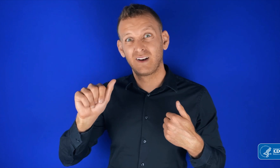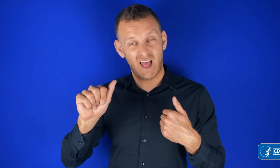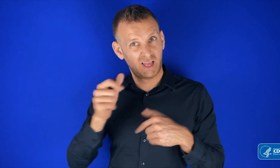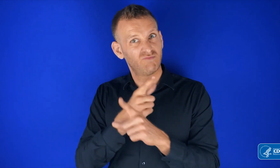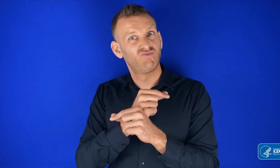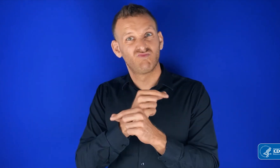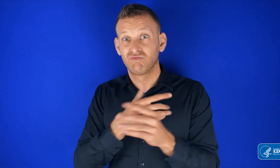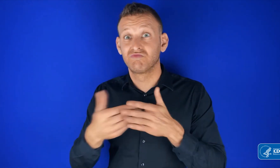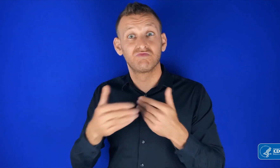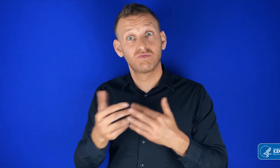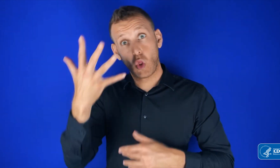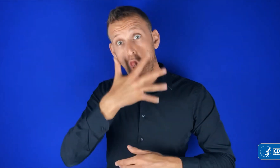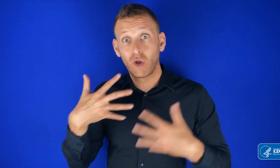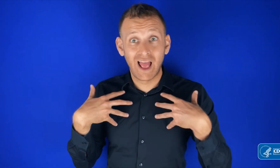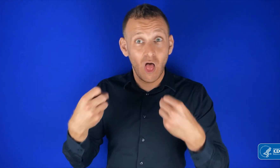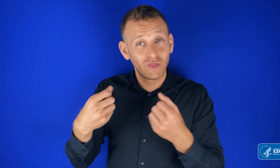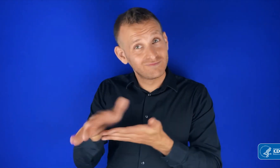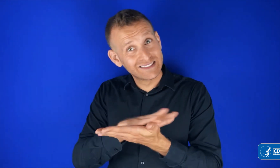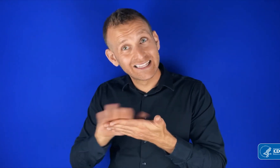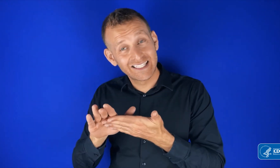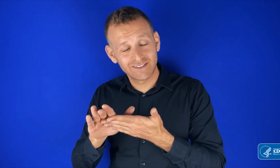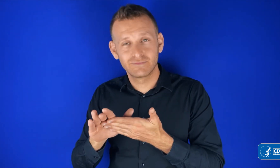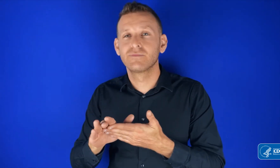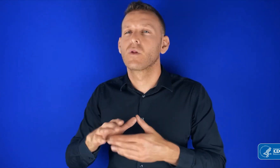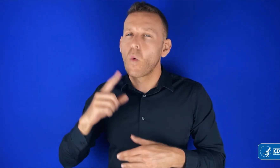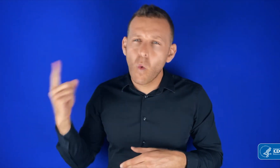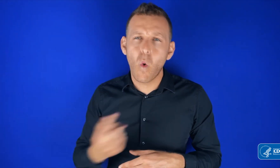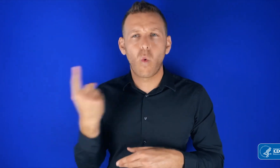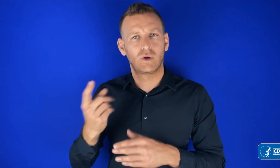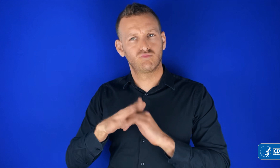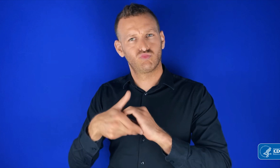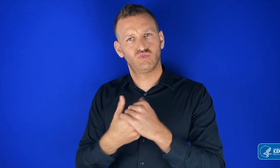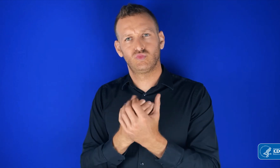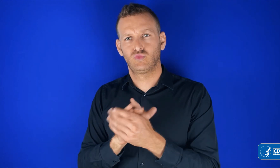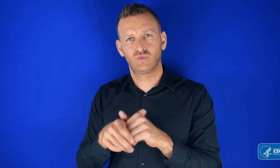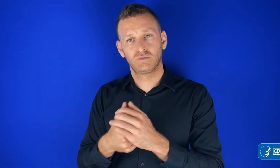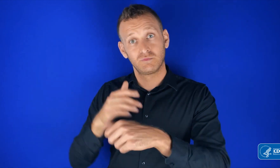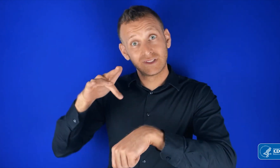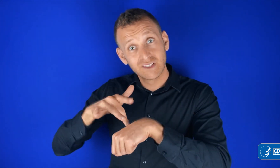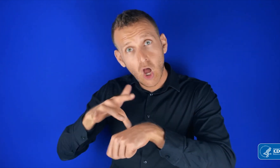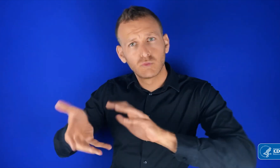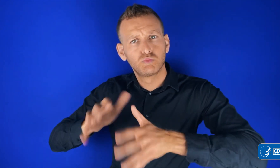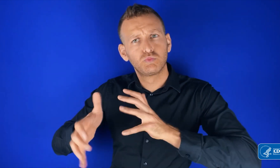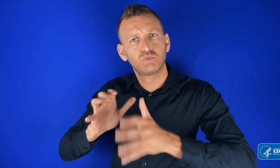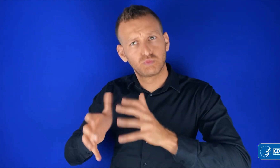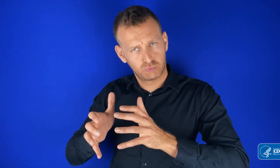even if they look healthy and clean. Always wash your hands with soap and water after touching or caring for your pet turtle